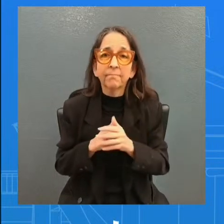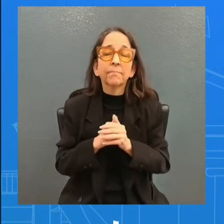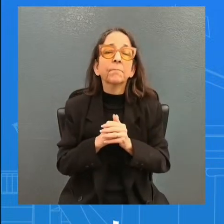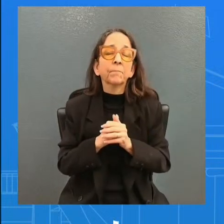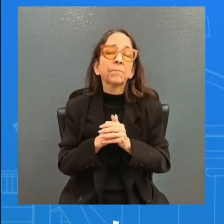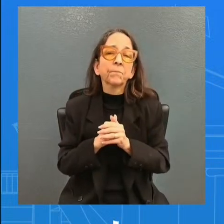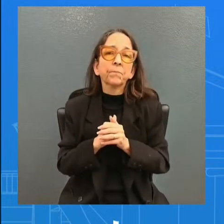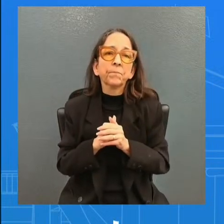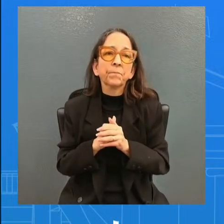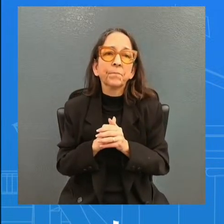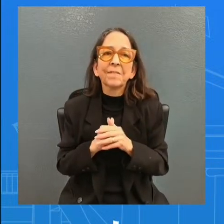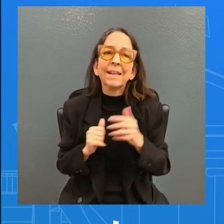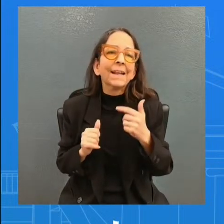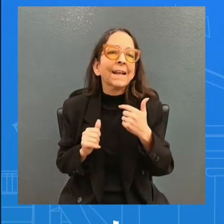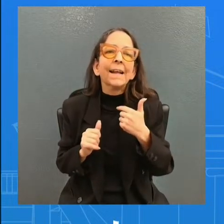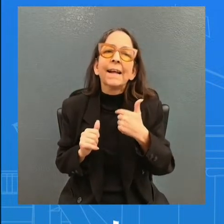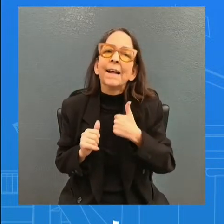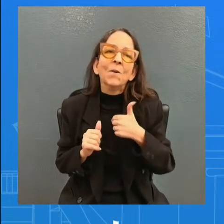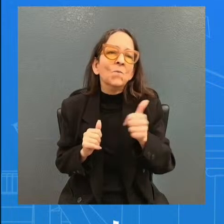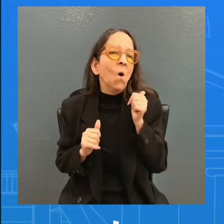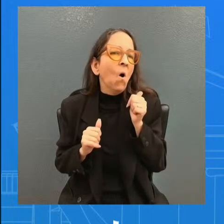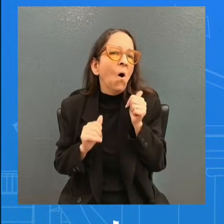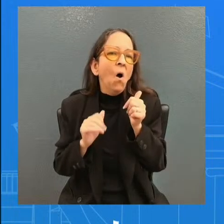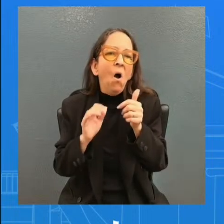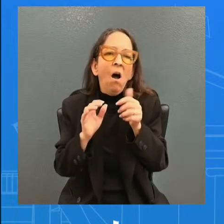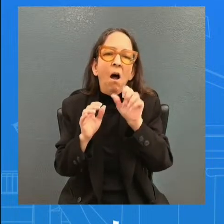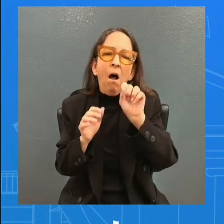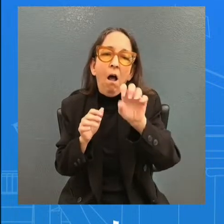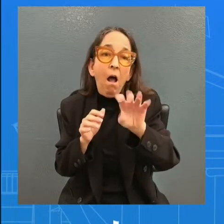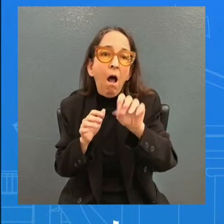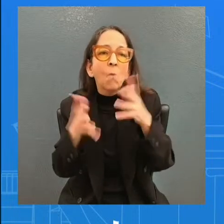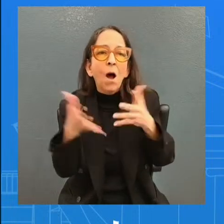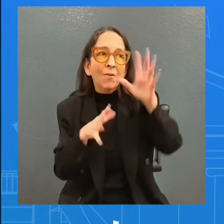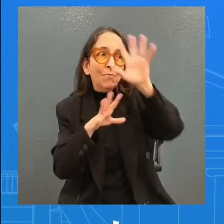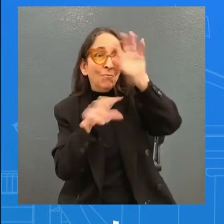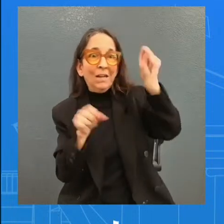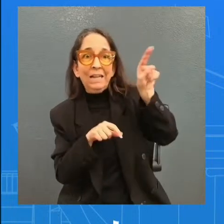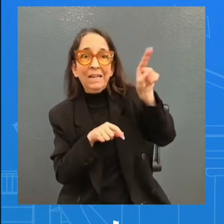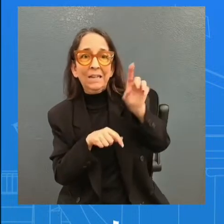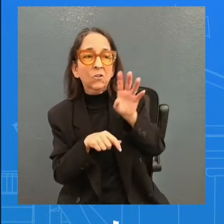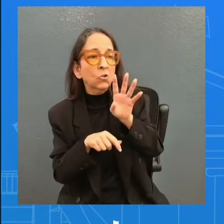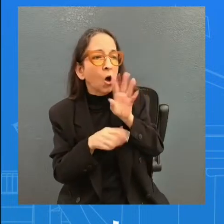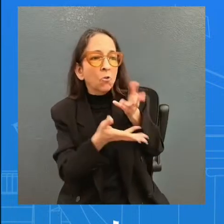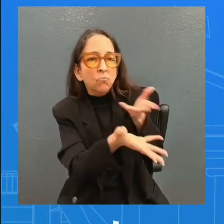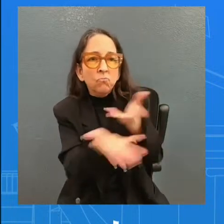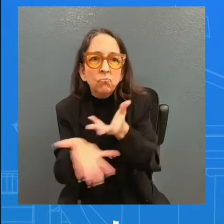We’ll -- certainly, if the families choose to speak about their conversation with the president, obviously they have the right to do that.